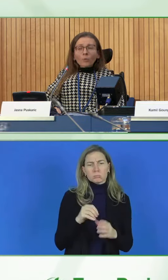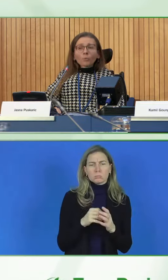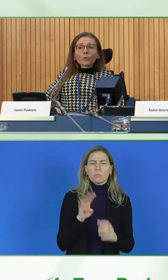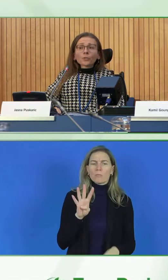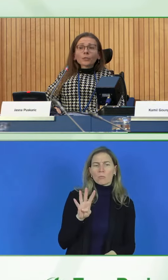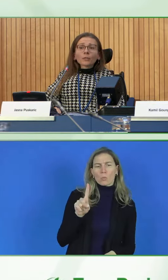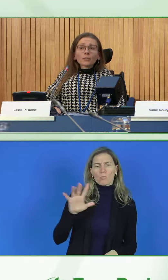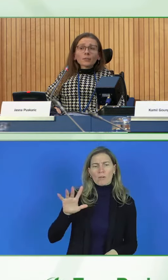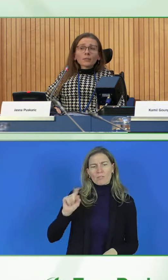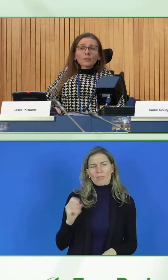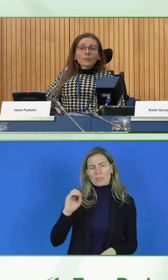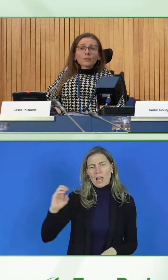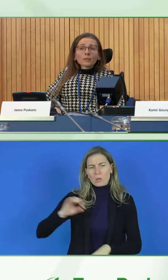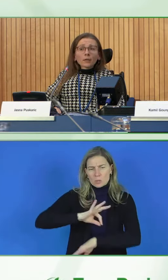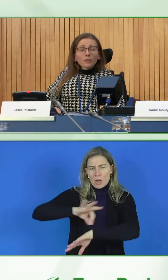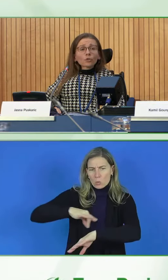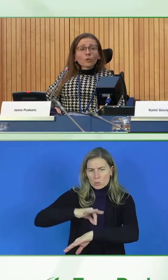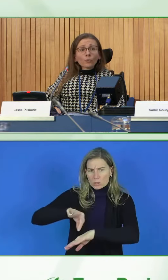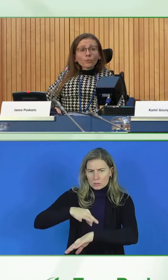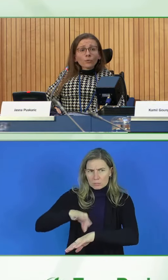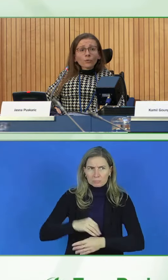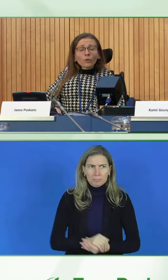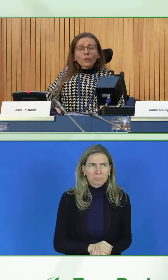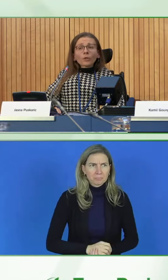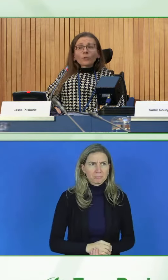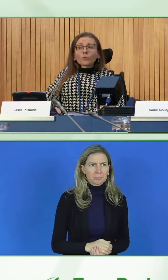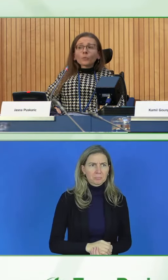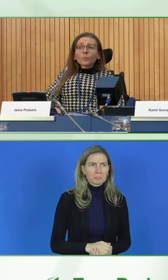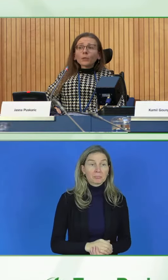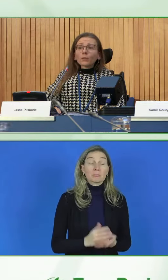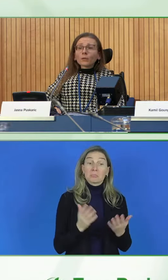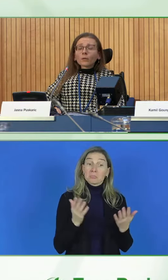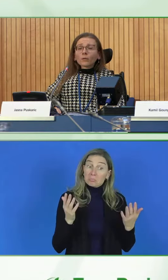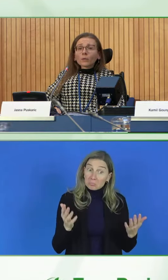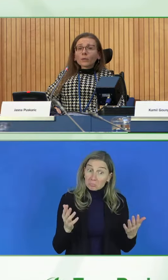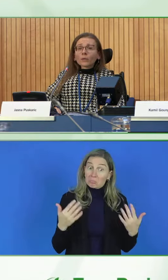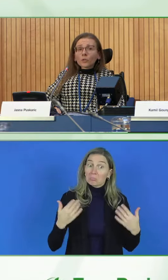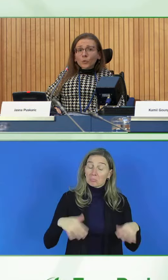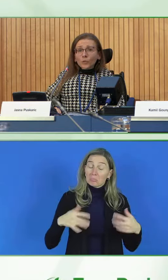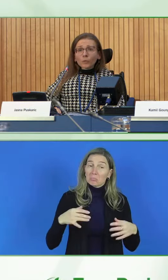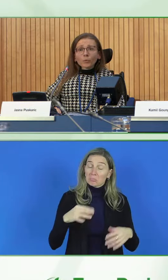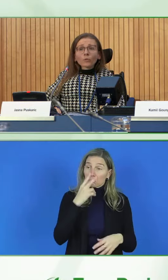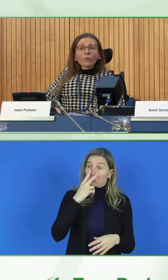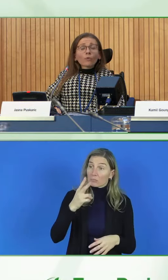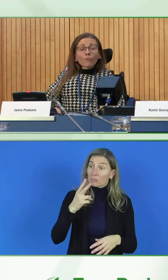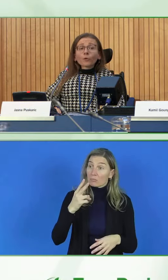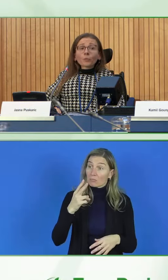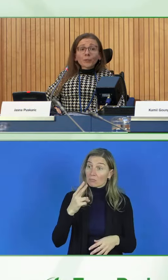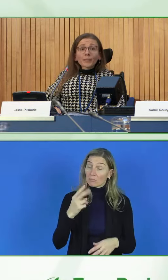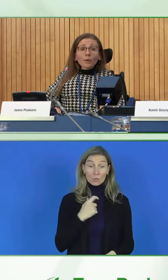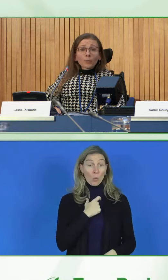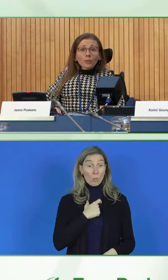Personal Assistance has shown to be suitable for a pandemic.